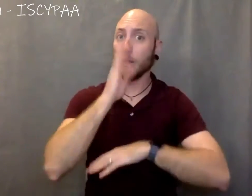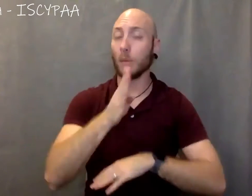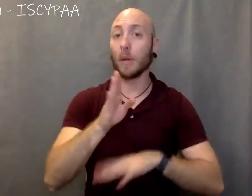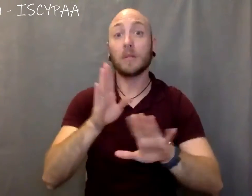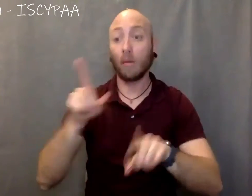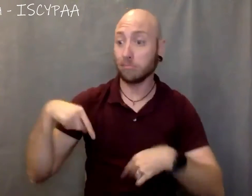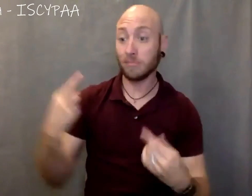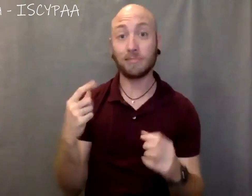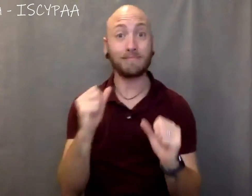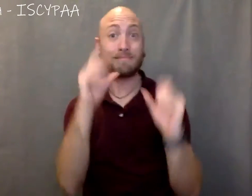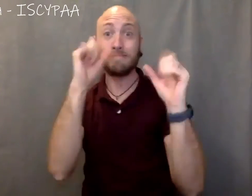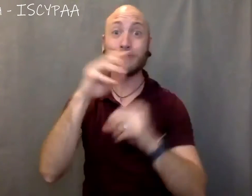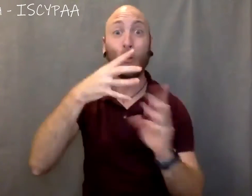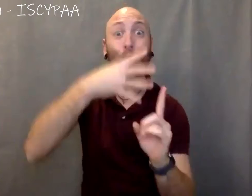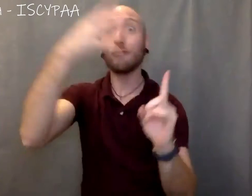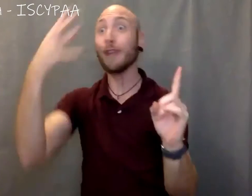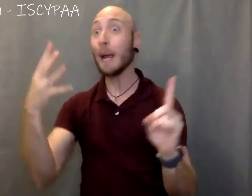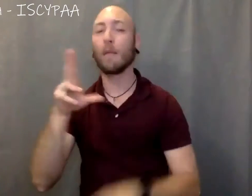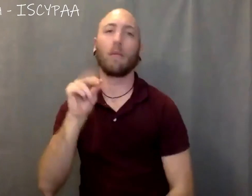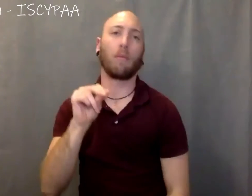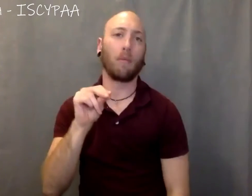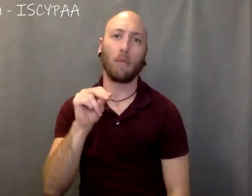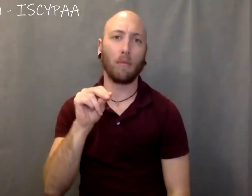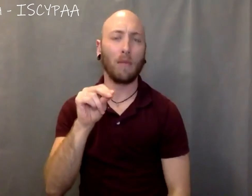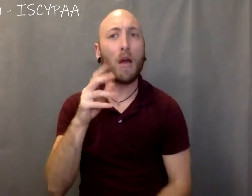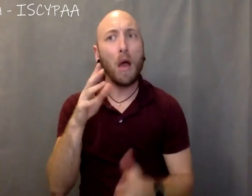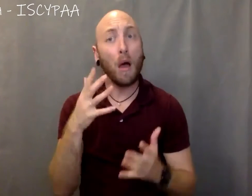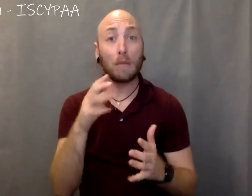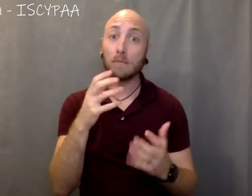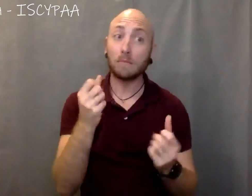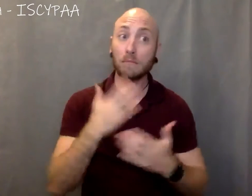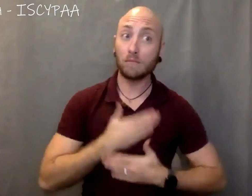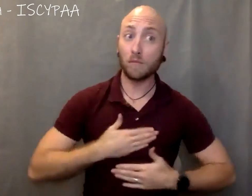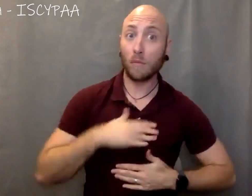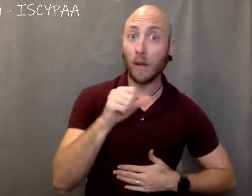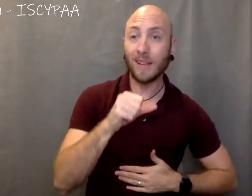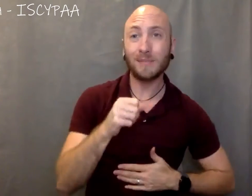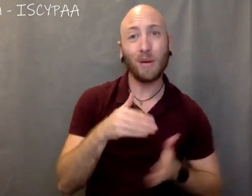farts the whole time I've had a lot of great times I've also had a lot of dark times in sobriety.